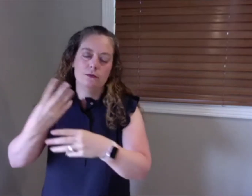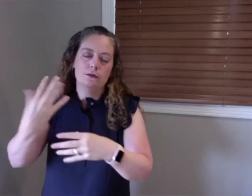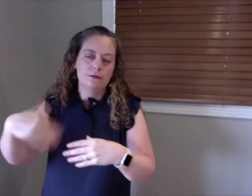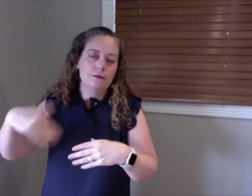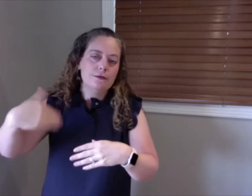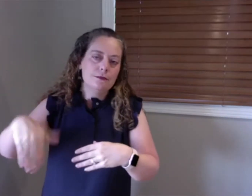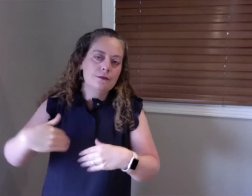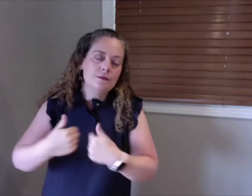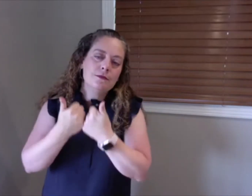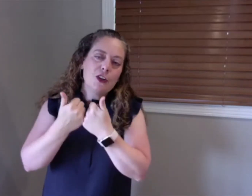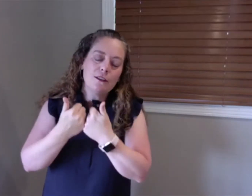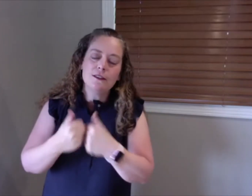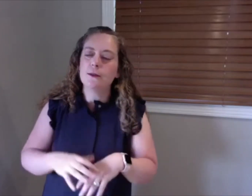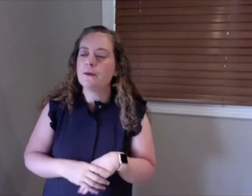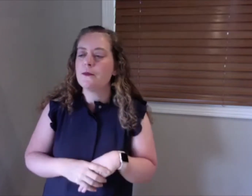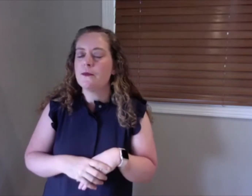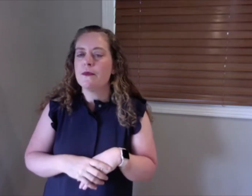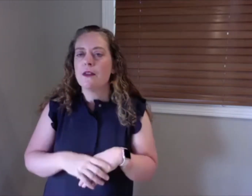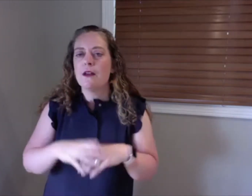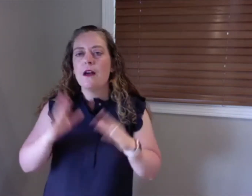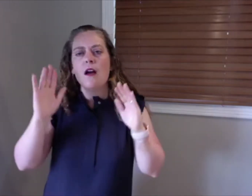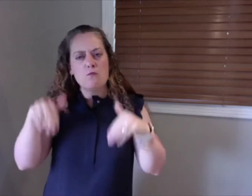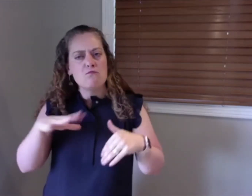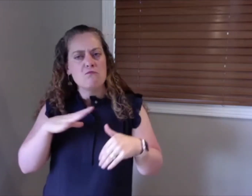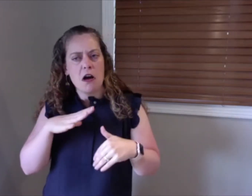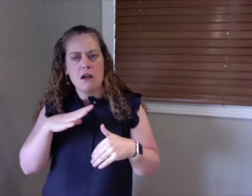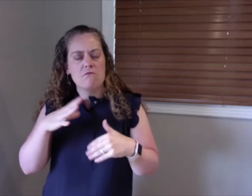competition in that world